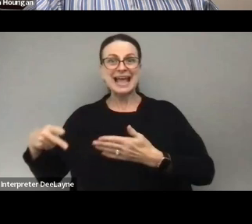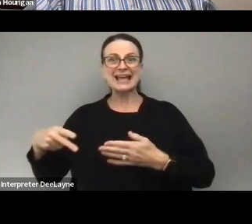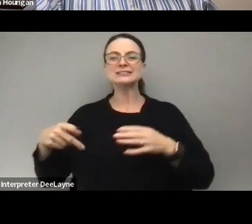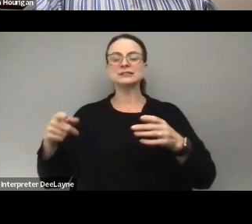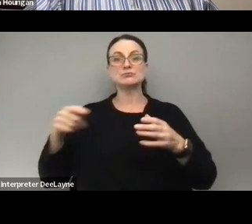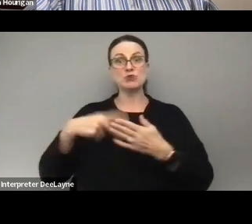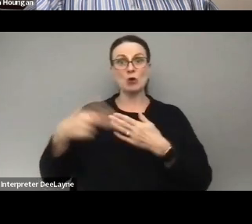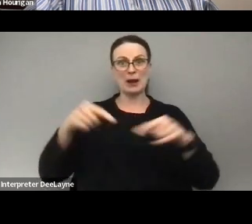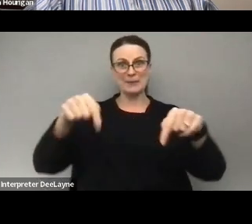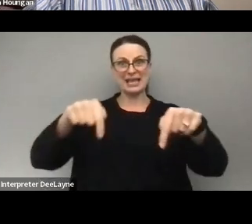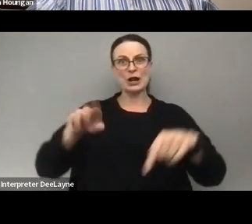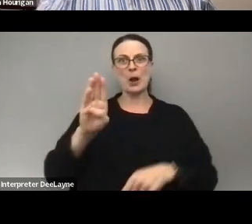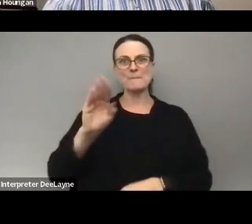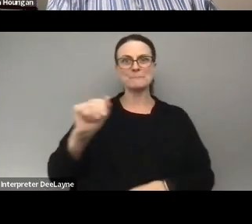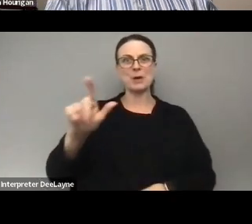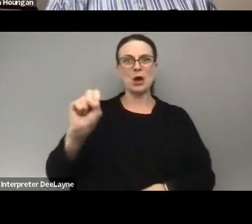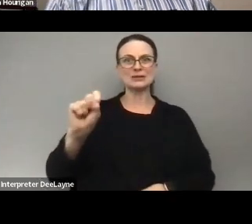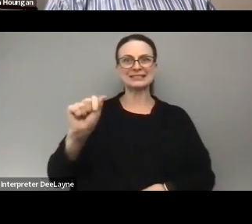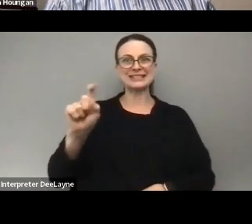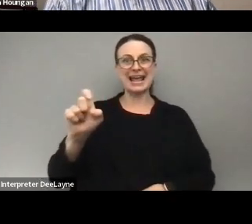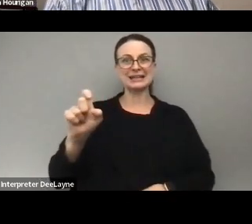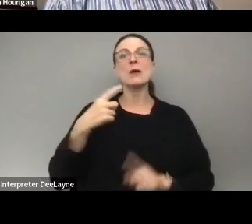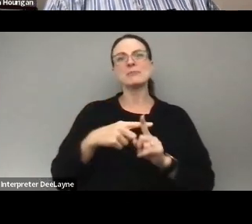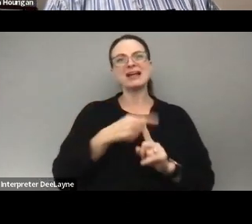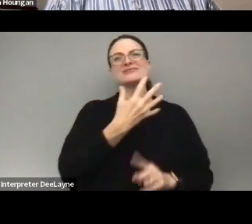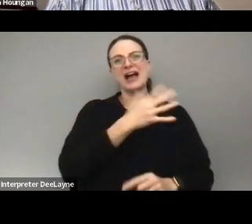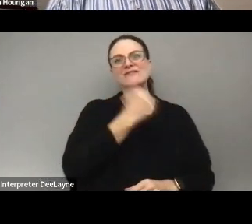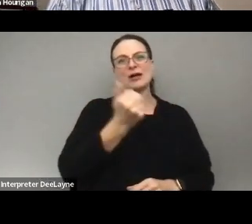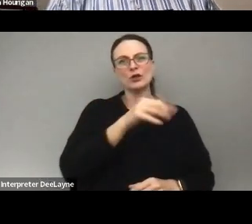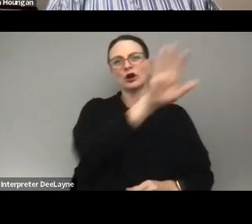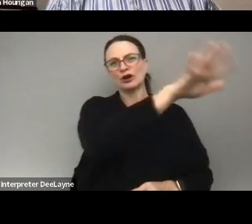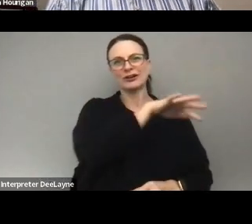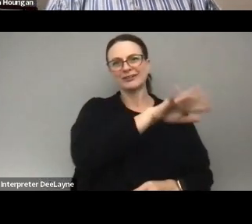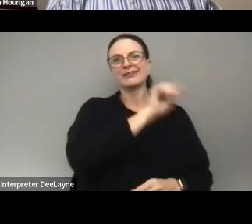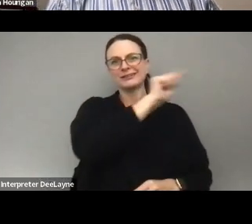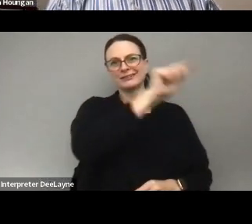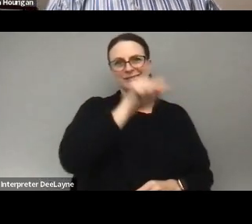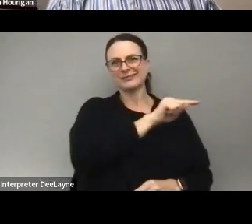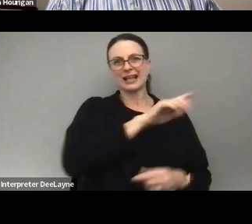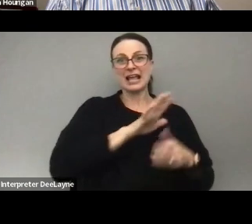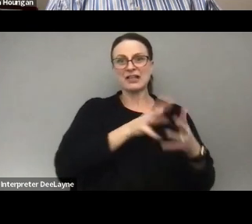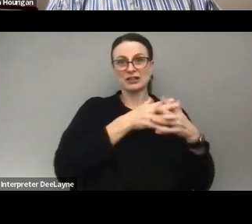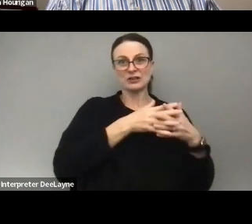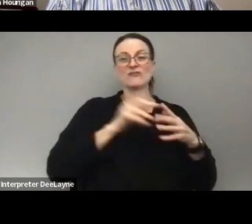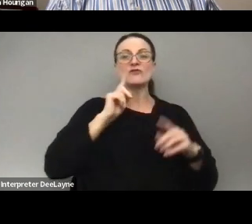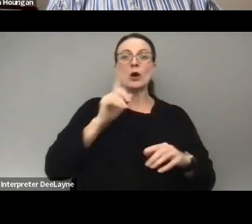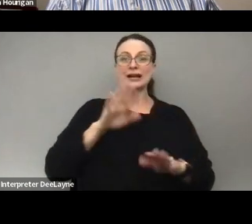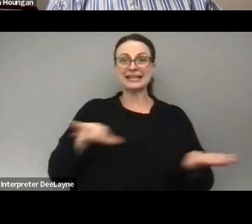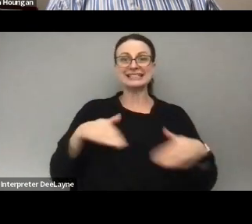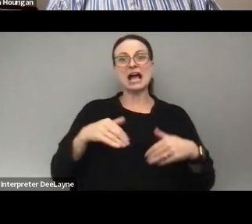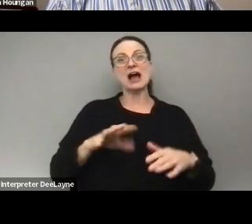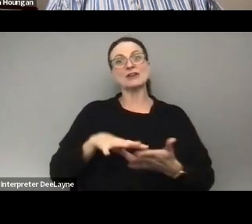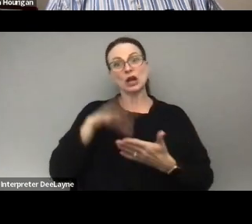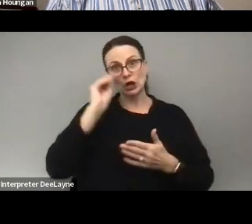And it's run at five other locations around the country for kids with learning differences and disabilities.